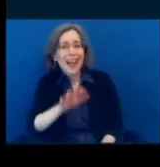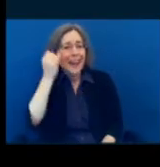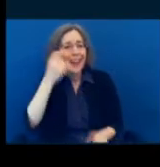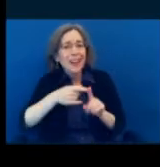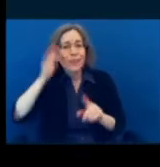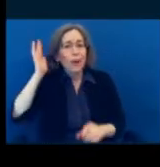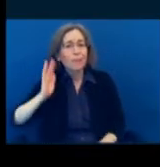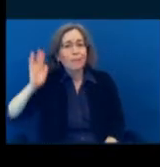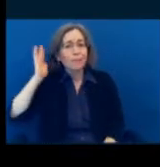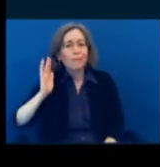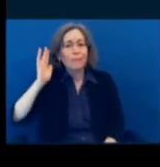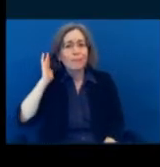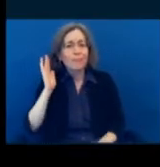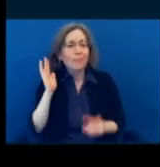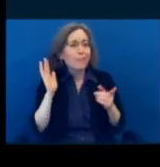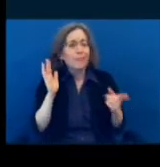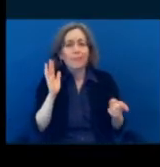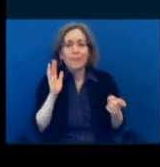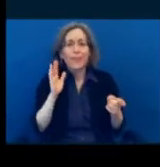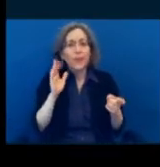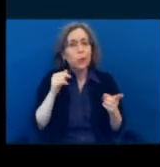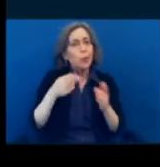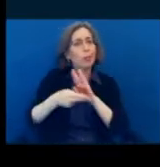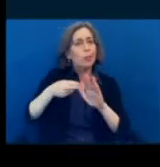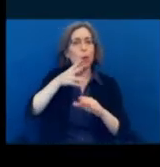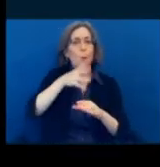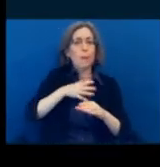REDUCE HER VOICE IN GOVERNMENT. AT WHICH TIME THEY OFFERED ME